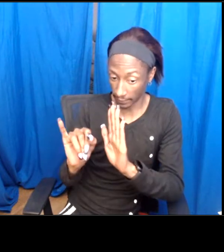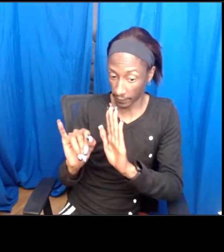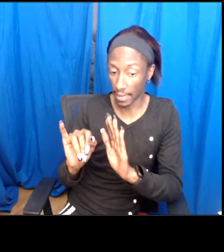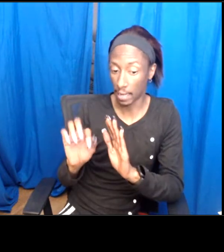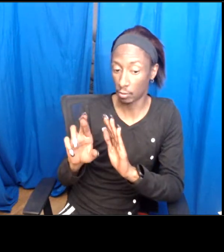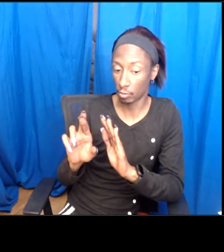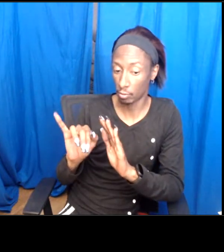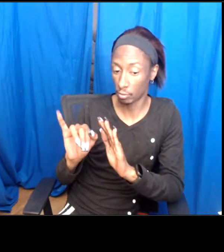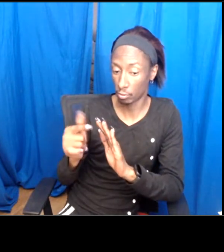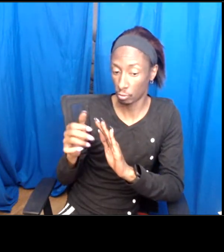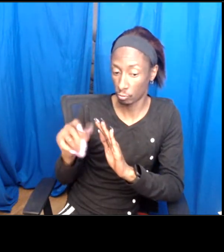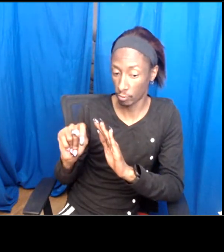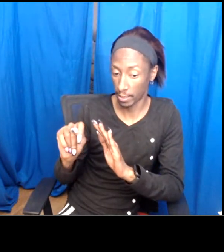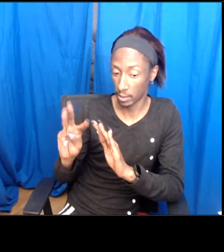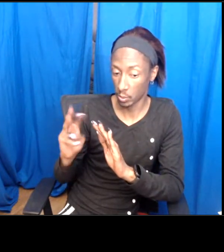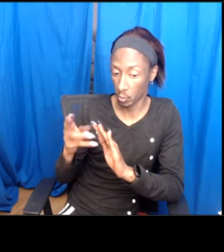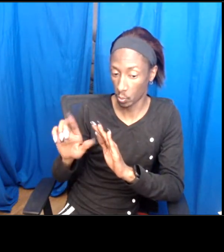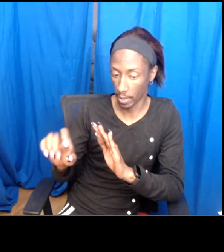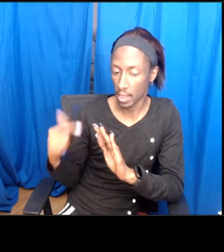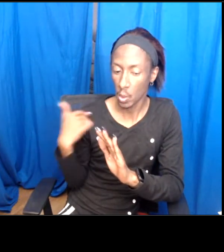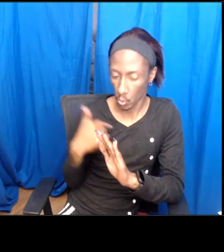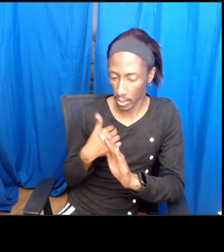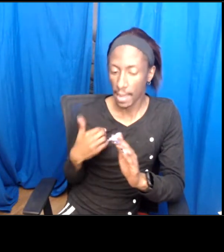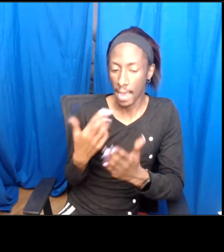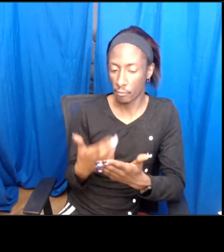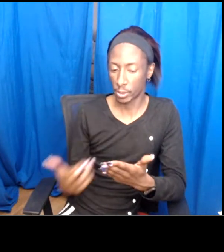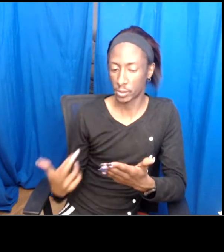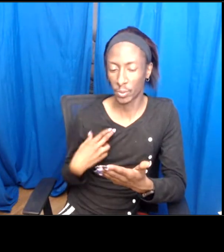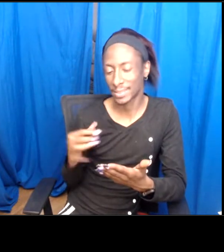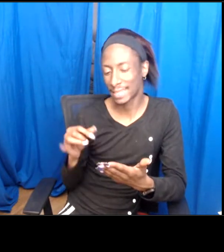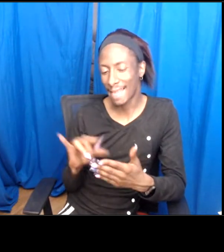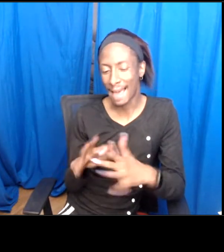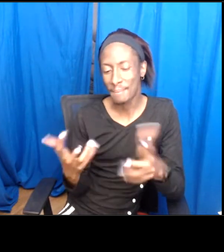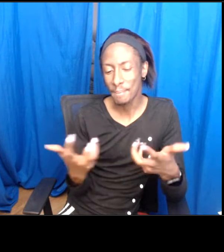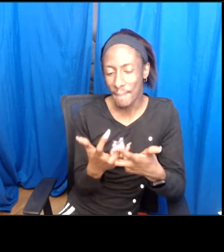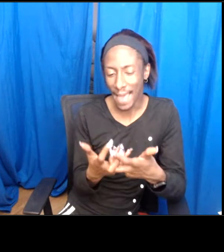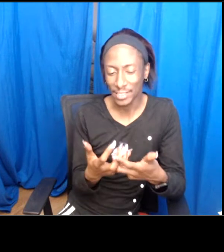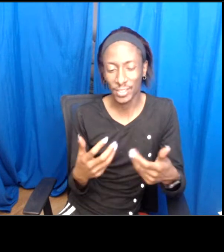we have some resources for people to do that. Some matching games, or you could go to the right whale catalog.